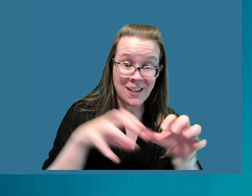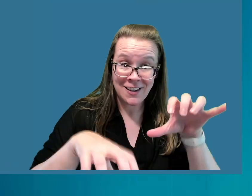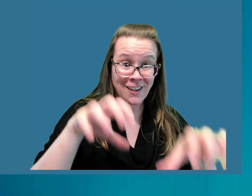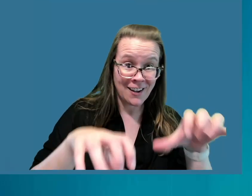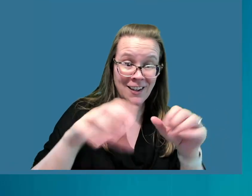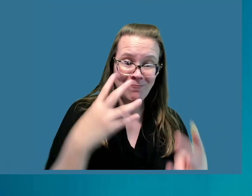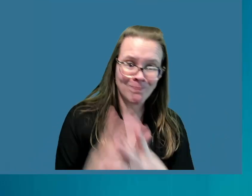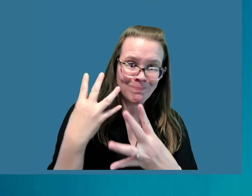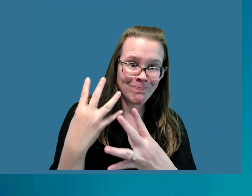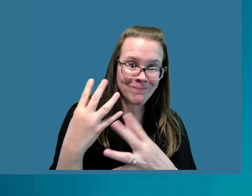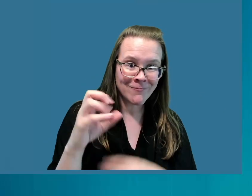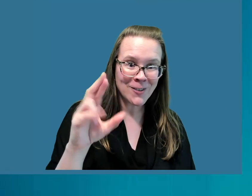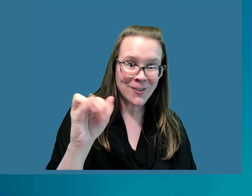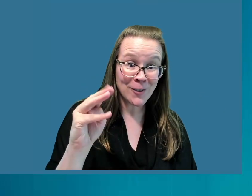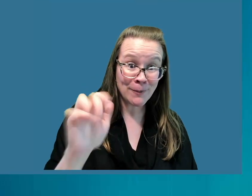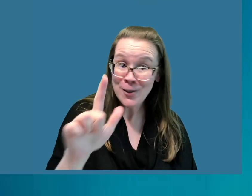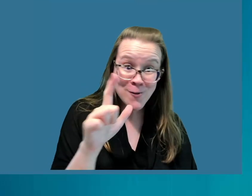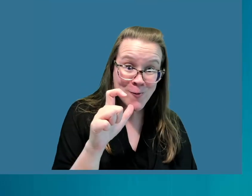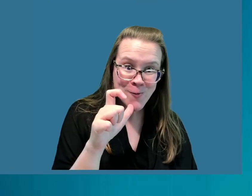Miki loves to torture me,